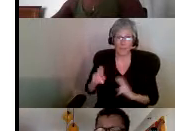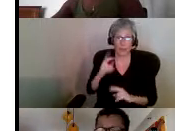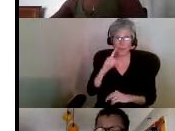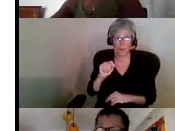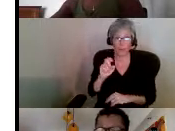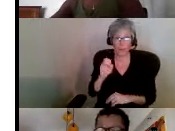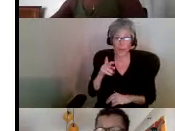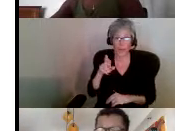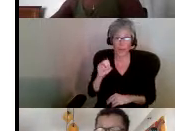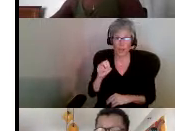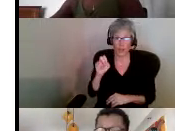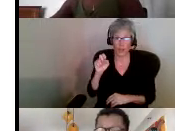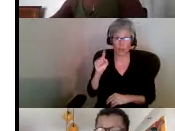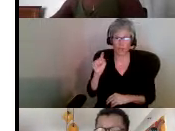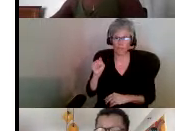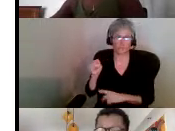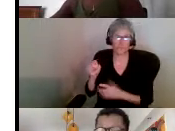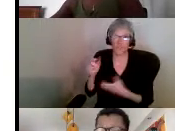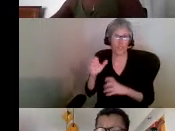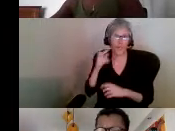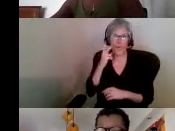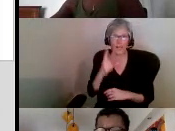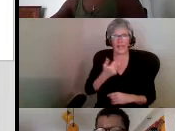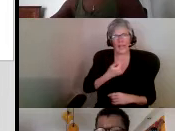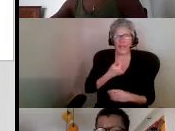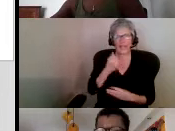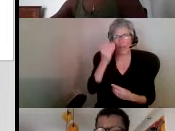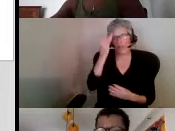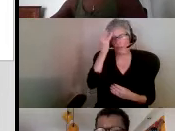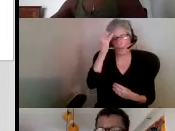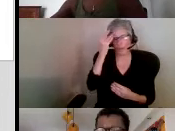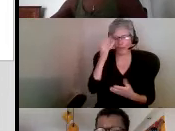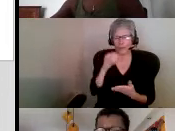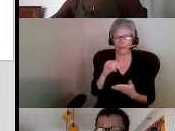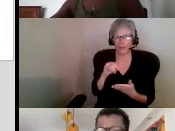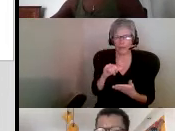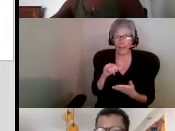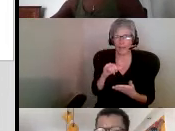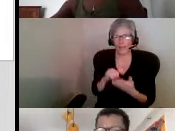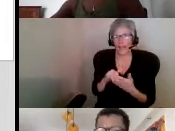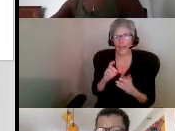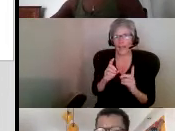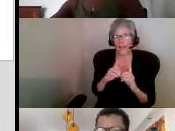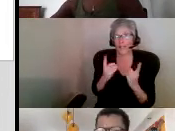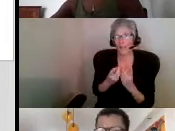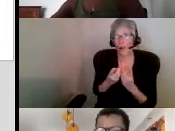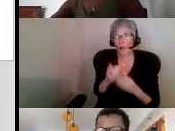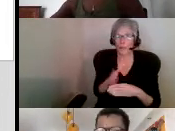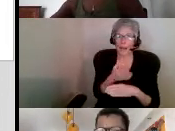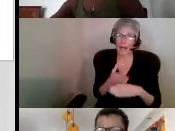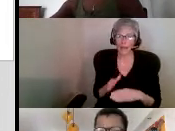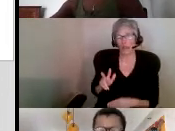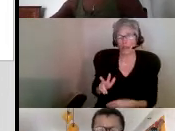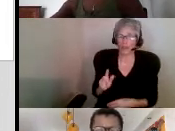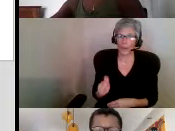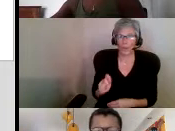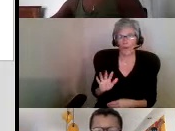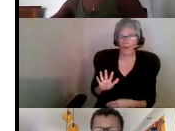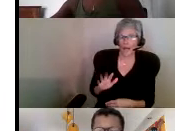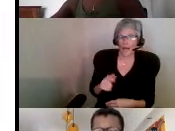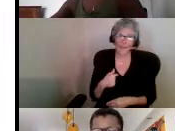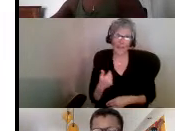in some sort of self-reflection that the department average is a 3.5 and I have a 3.6, so I